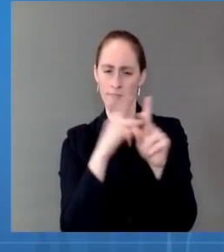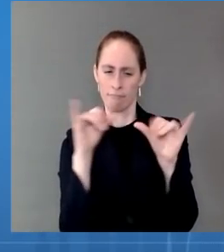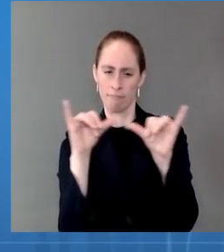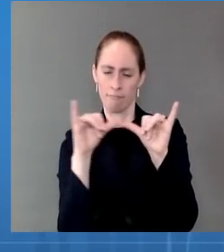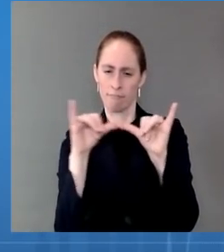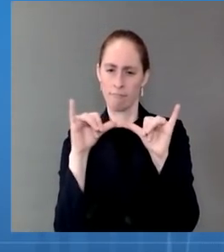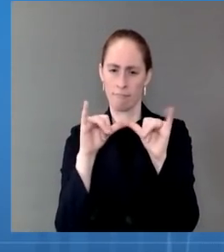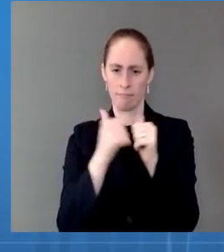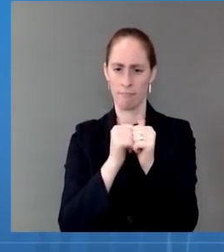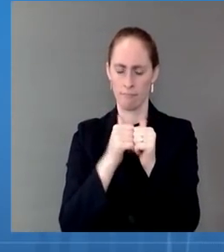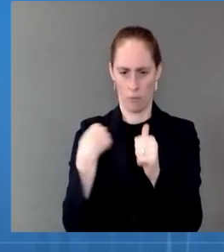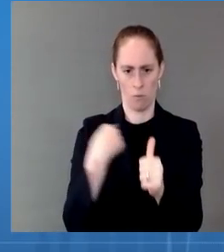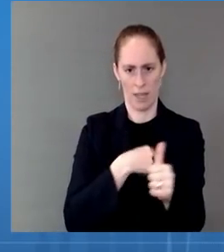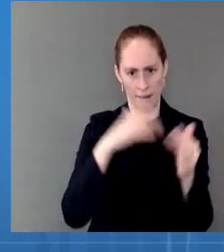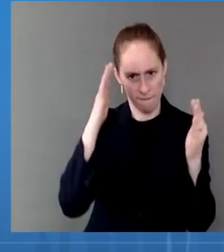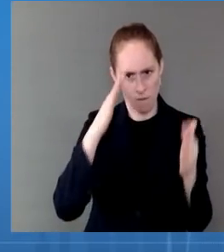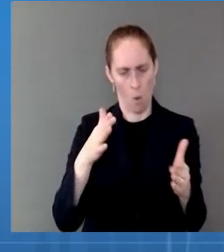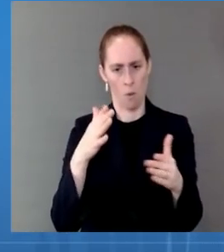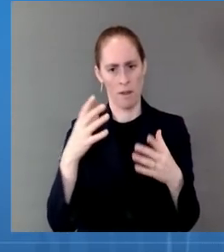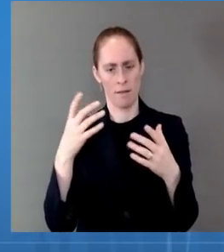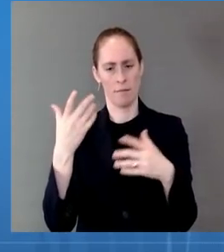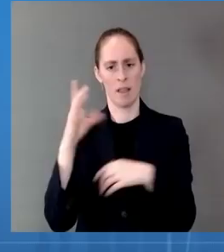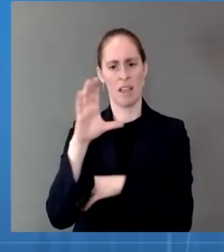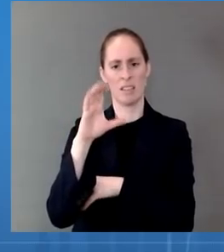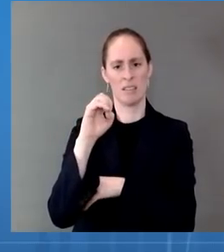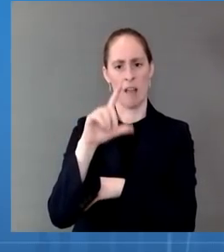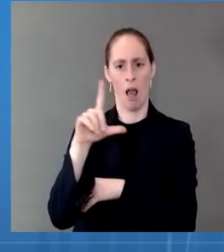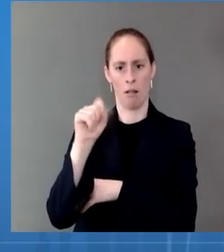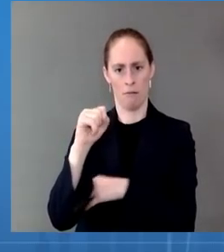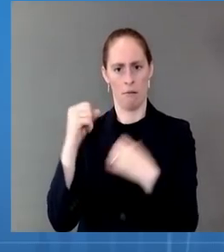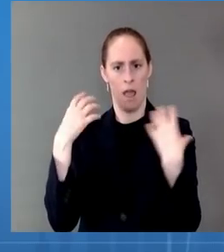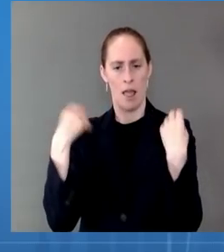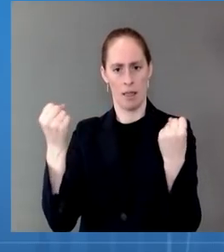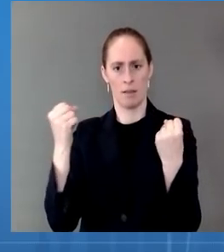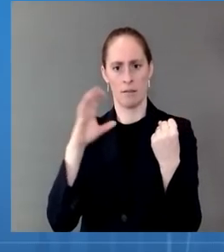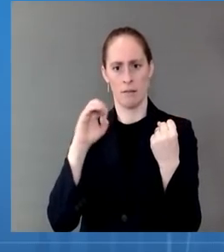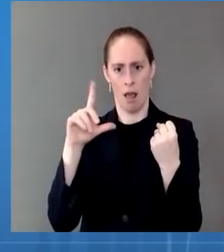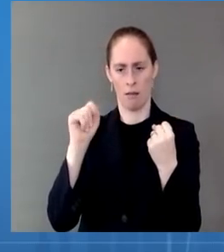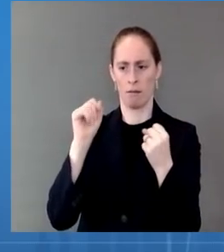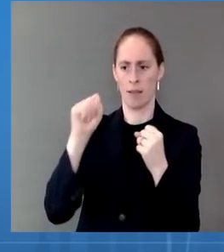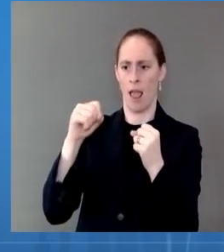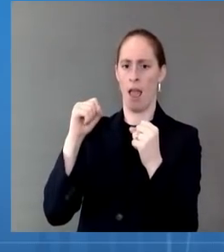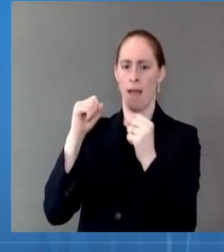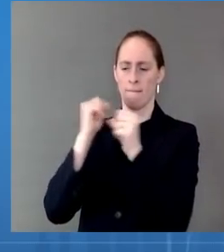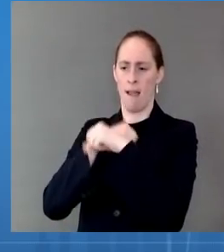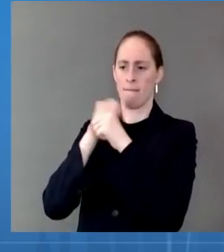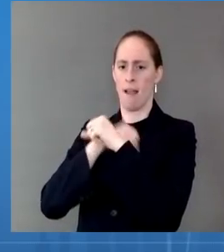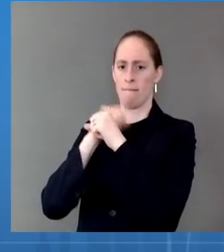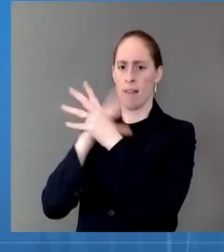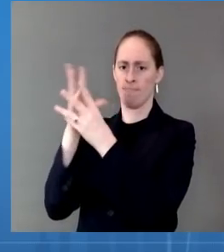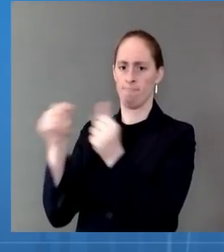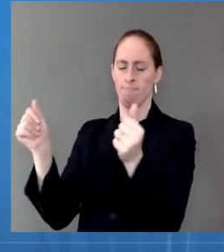We must remember that there are other components that may play an important part in protection